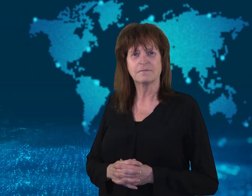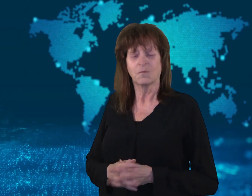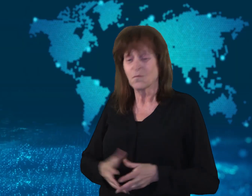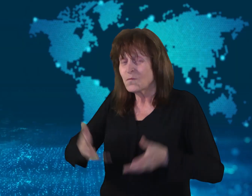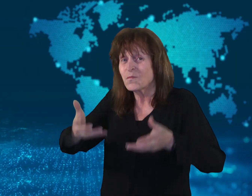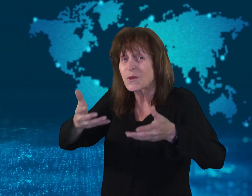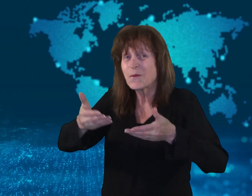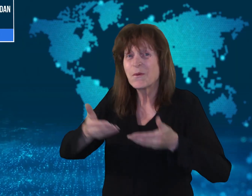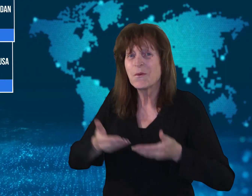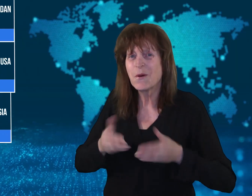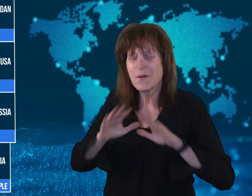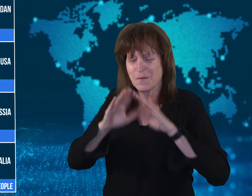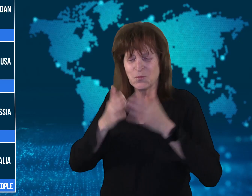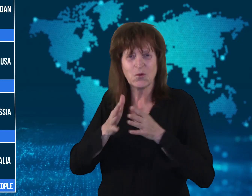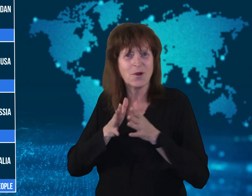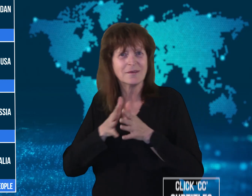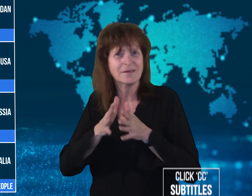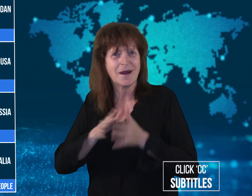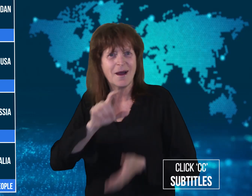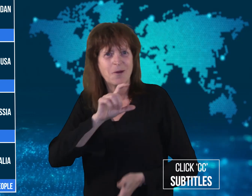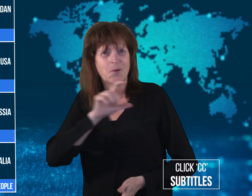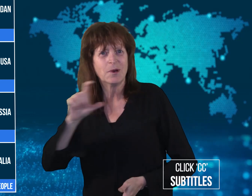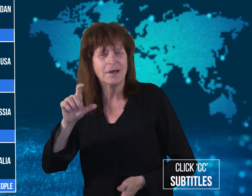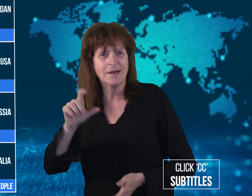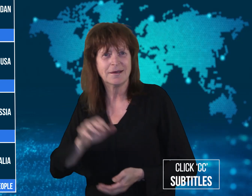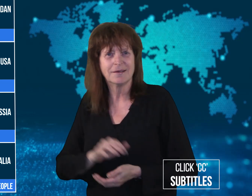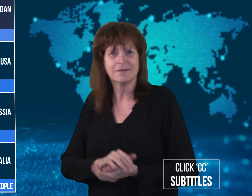Welcome to WorldSign Week!